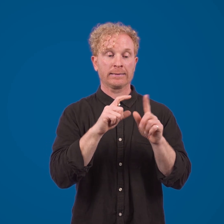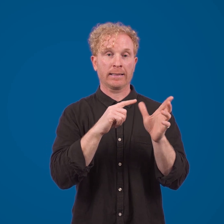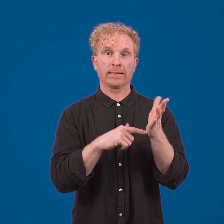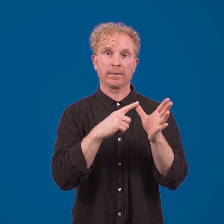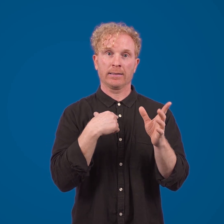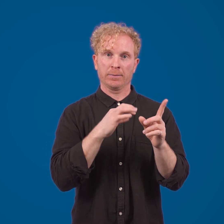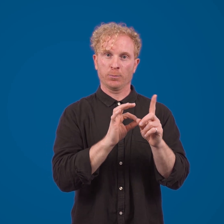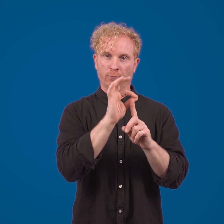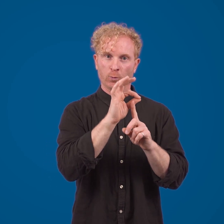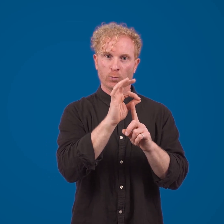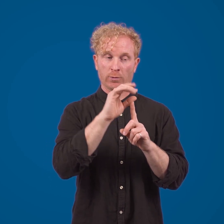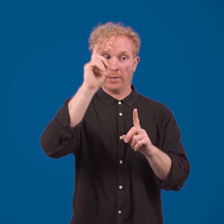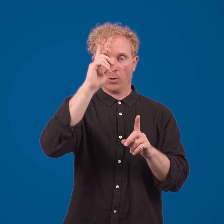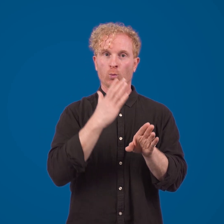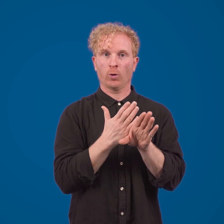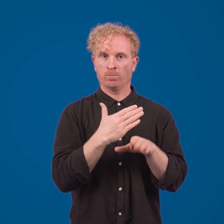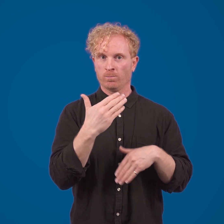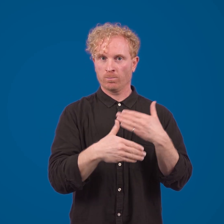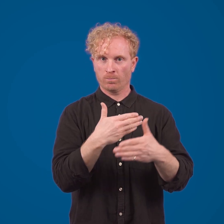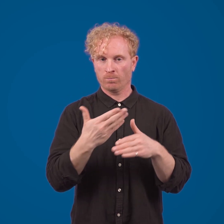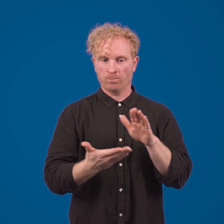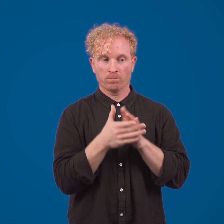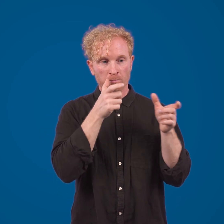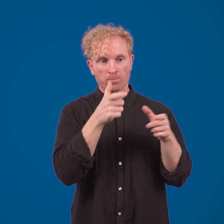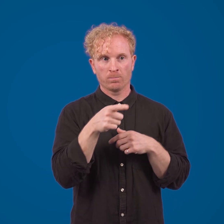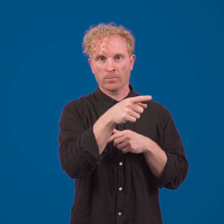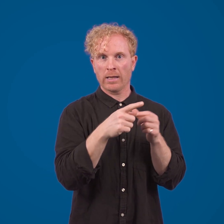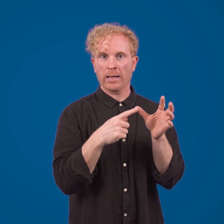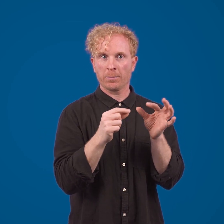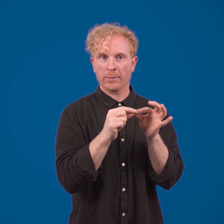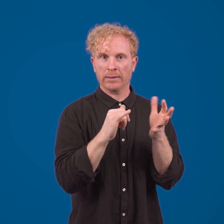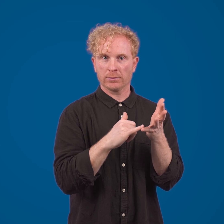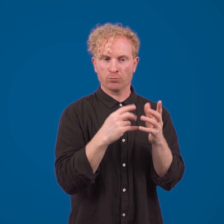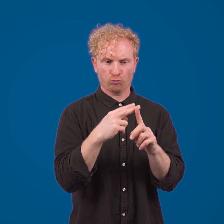Data improvement work is currently underway by the ABS